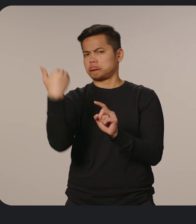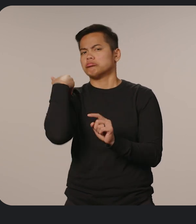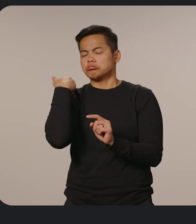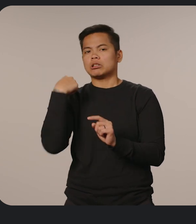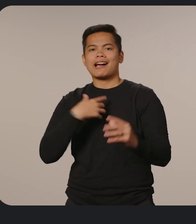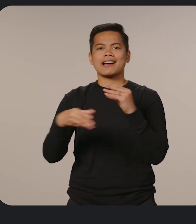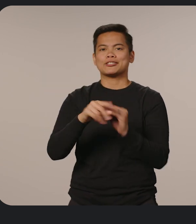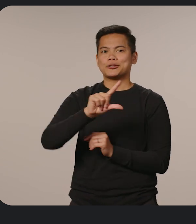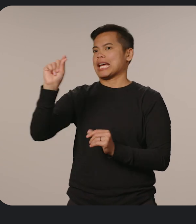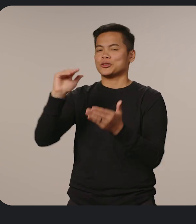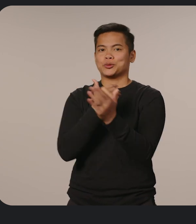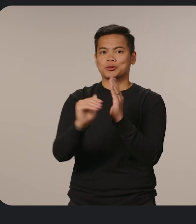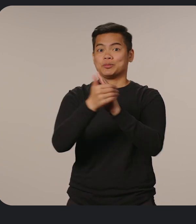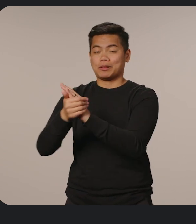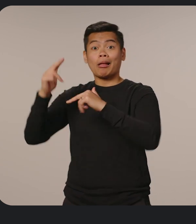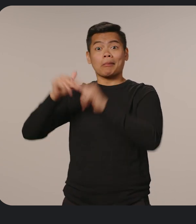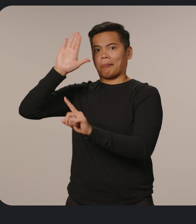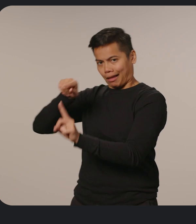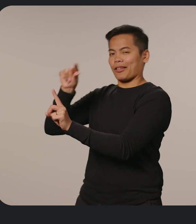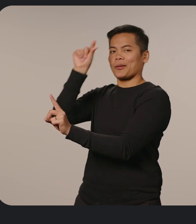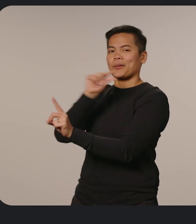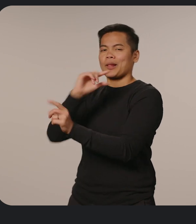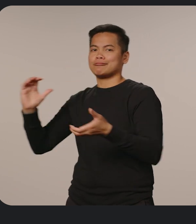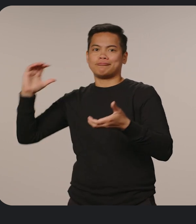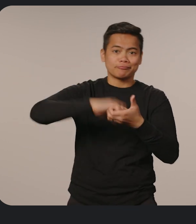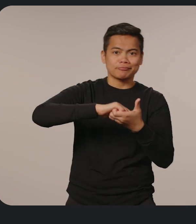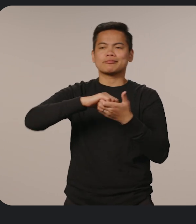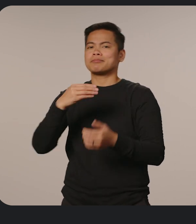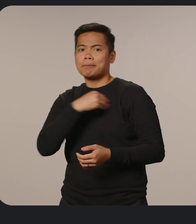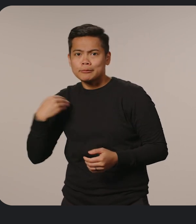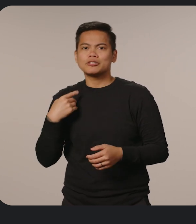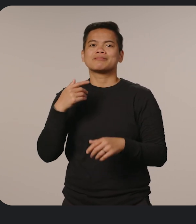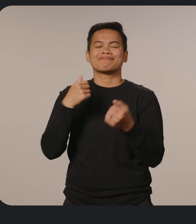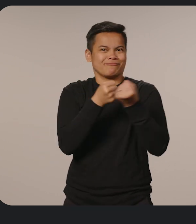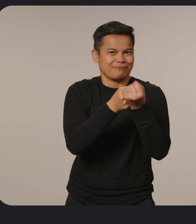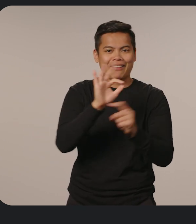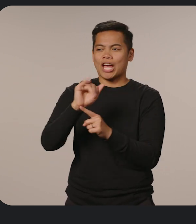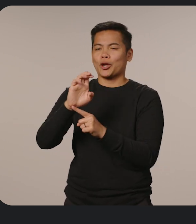added over 20 new extensions built by Google partners and passion members of